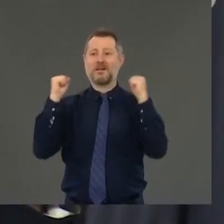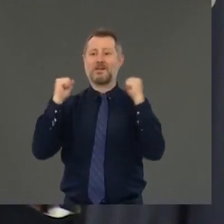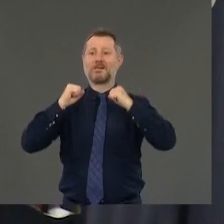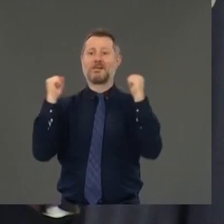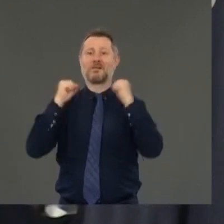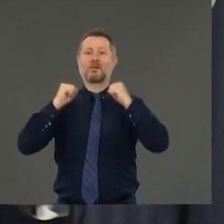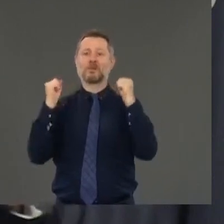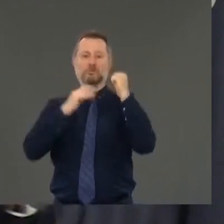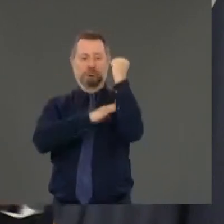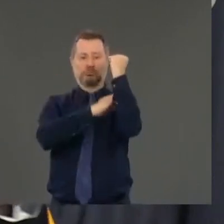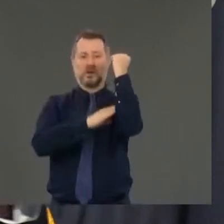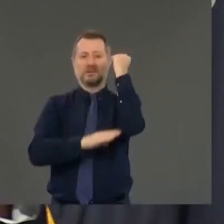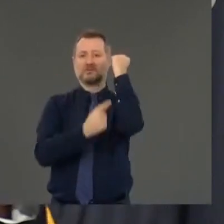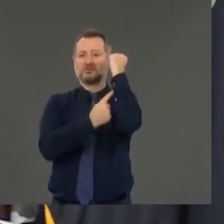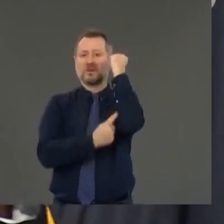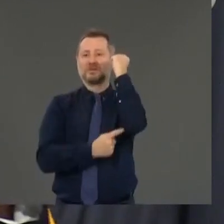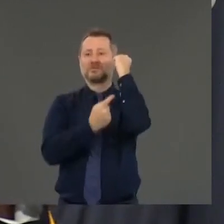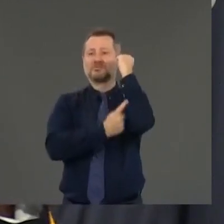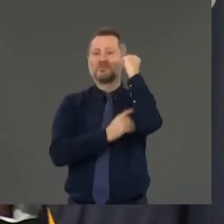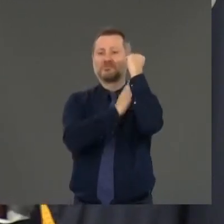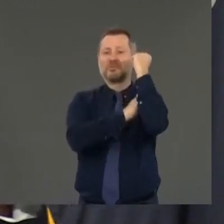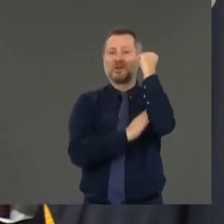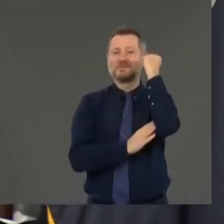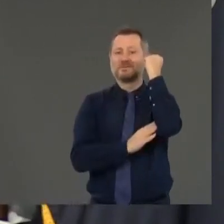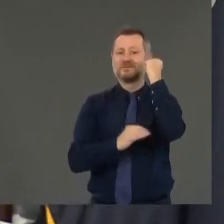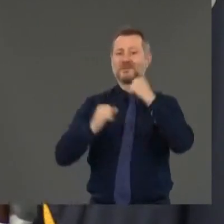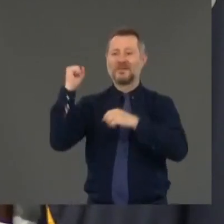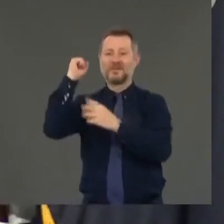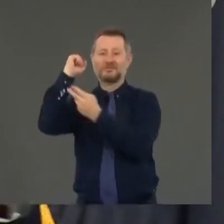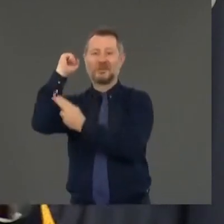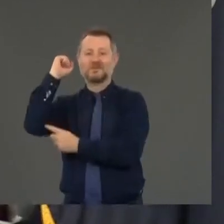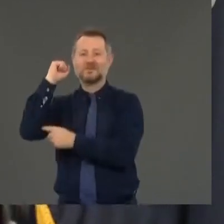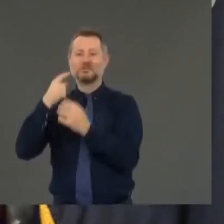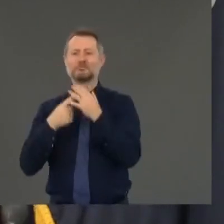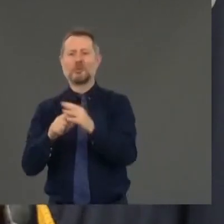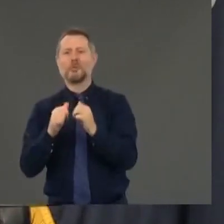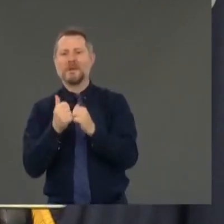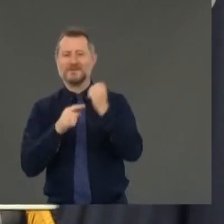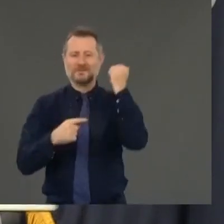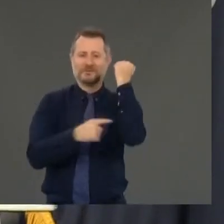YOU KNOW THE PROBLEM?